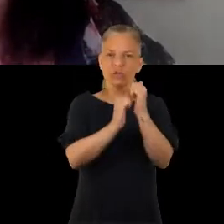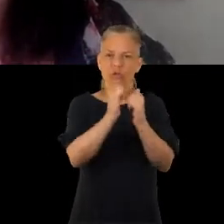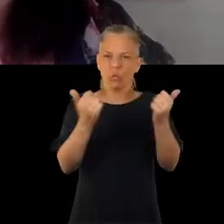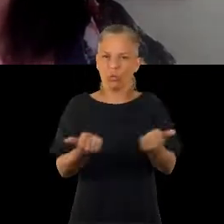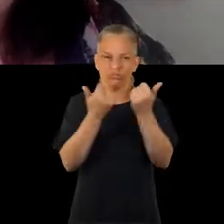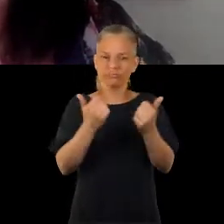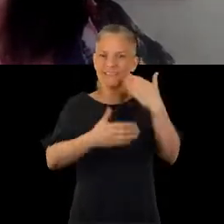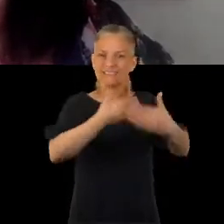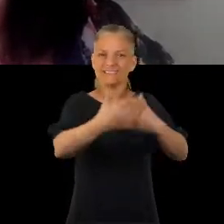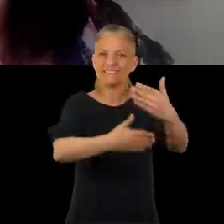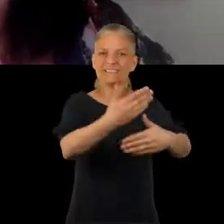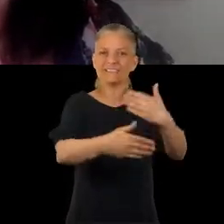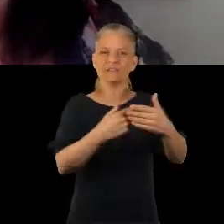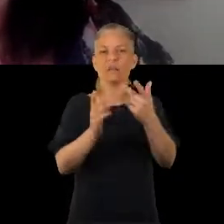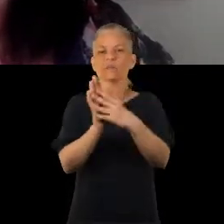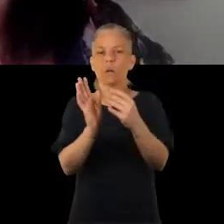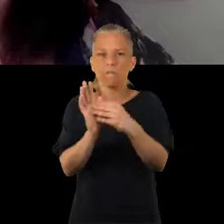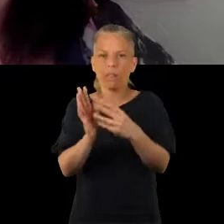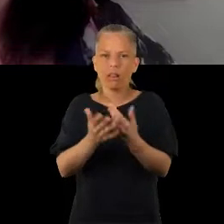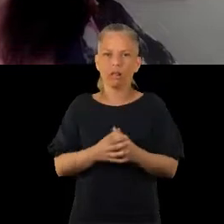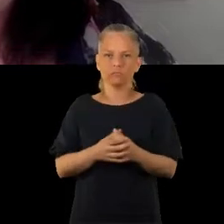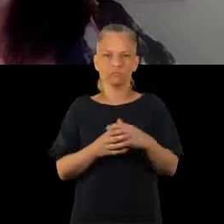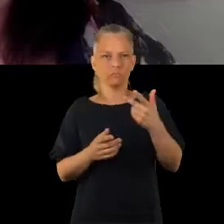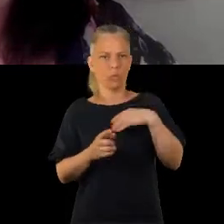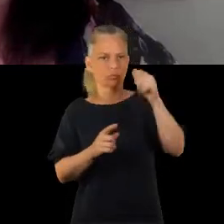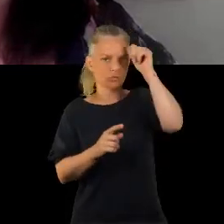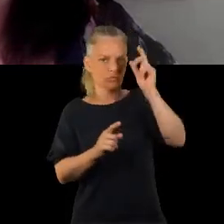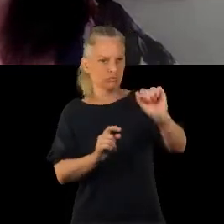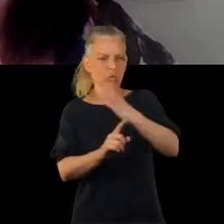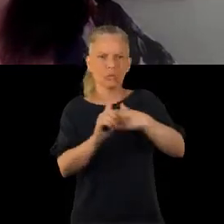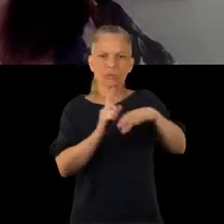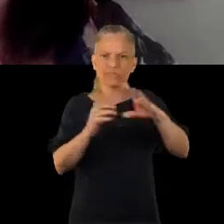think that it’s really helpful leading your implementation who knows about peer support